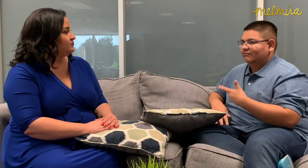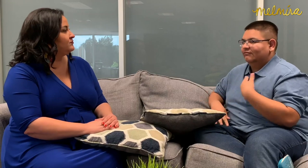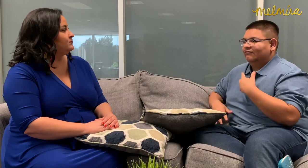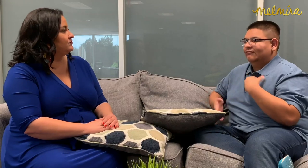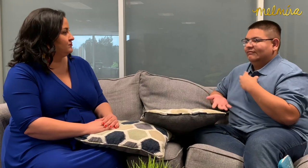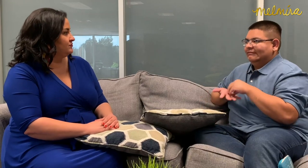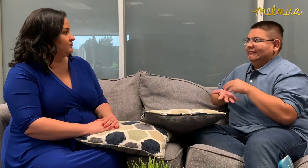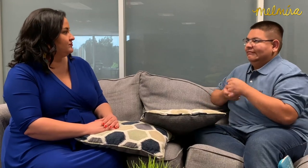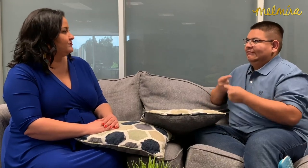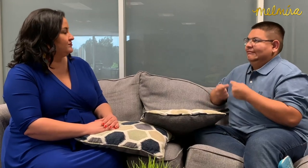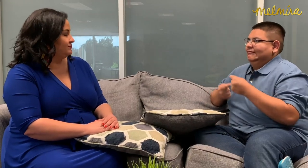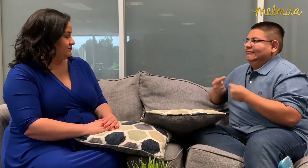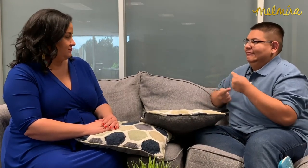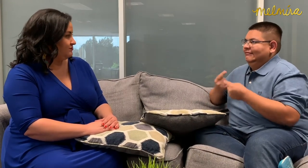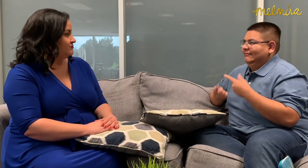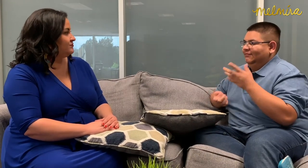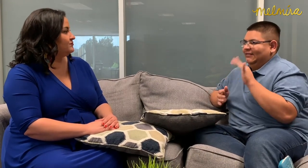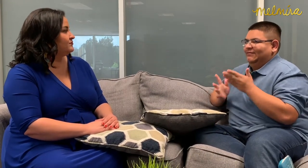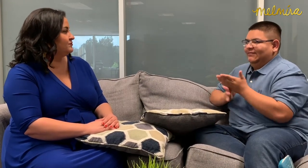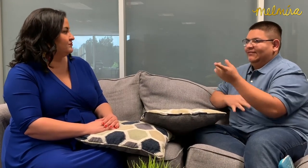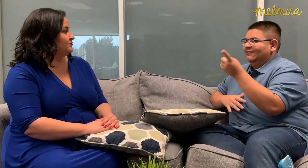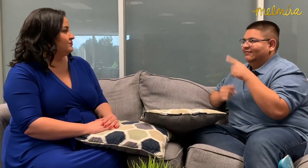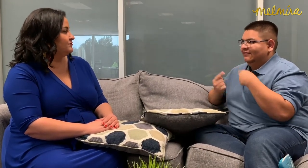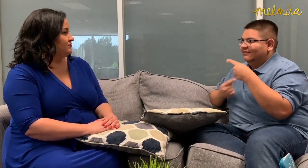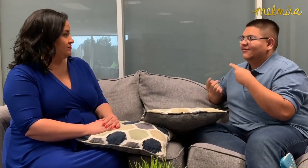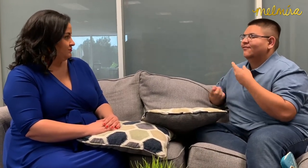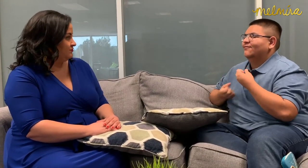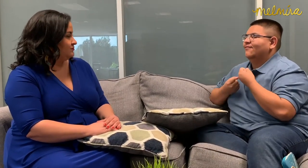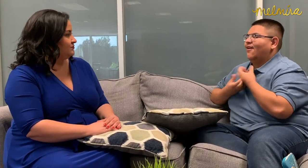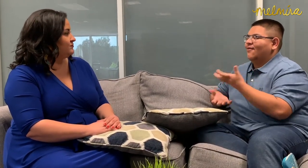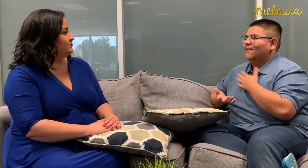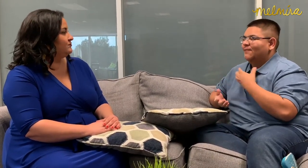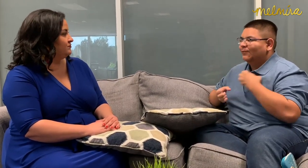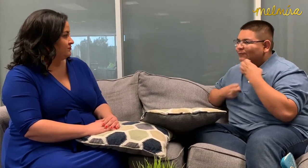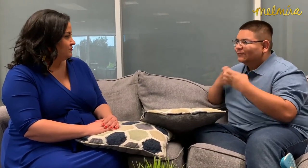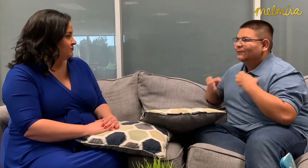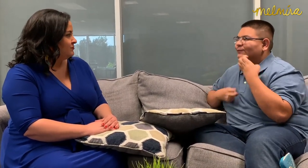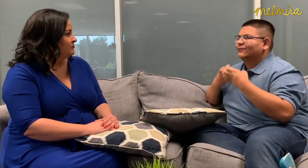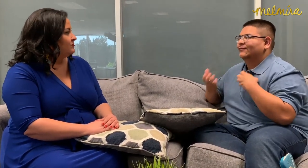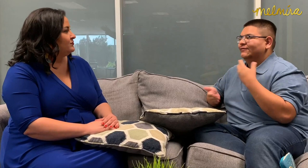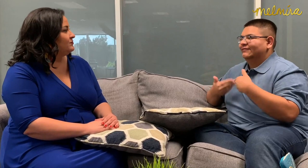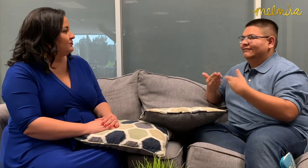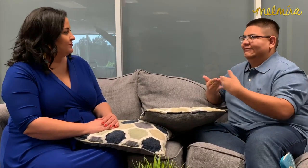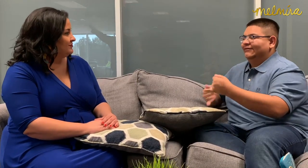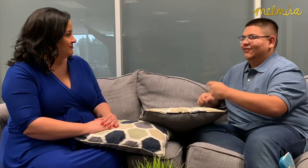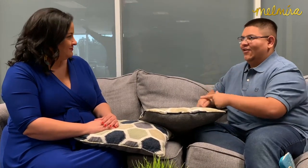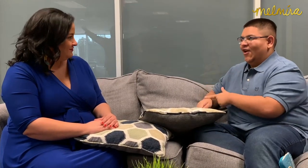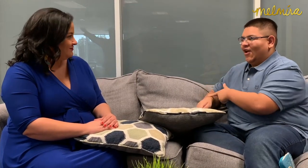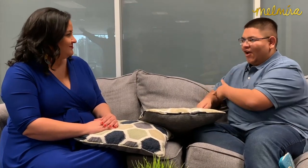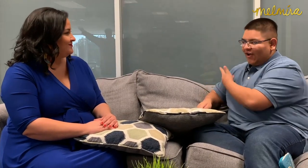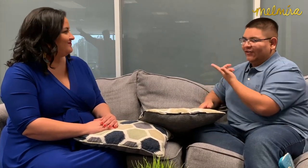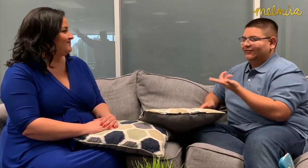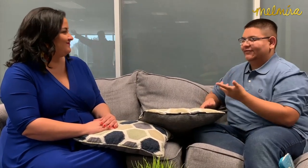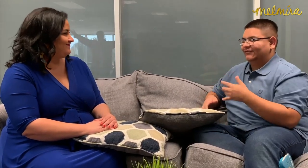I learned signs through my parents. It caused me to become emotional for a long while.